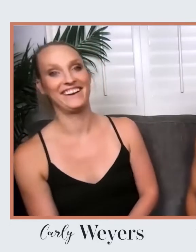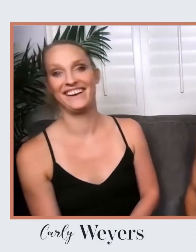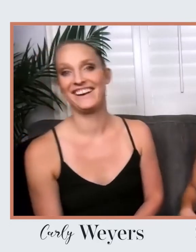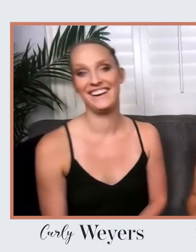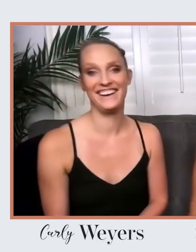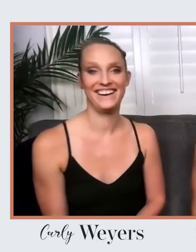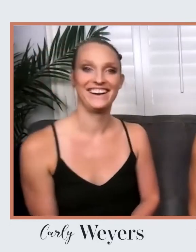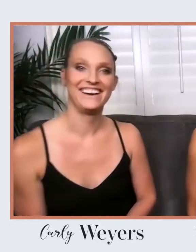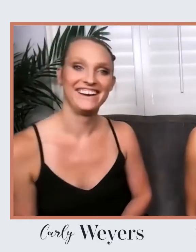so I'm going to stop.